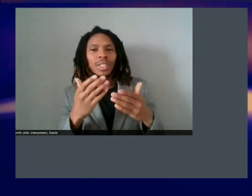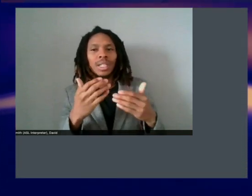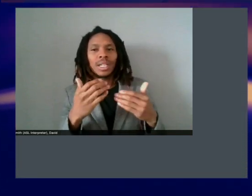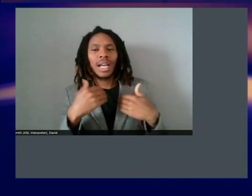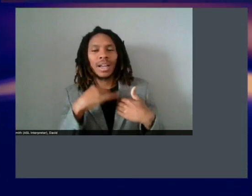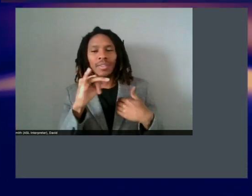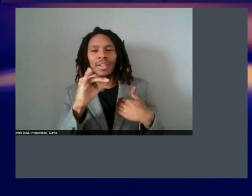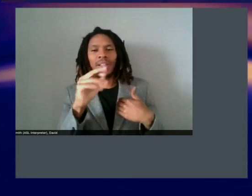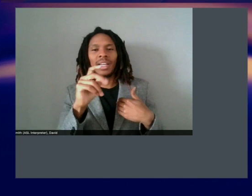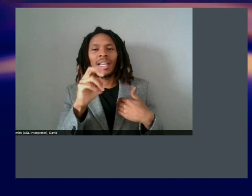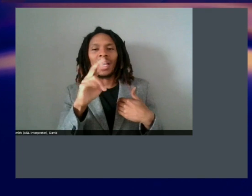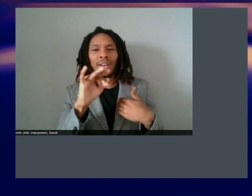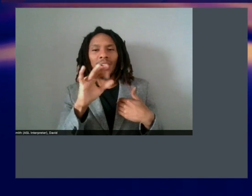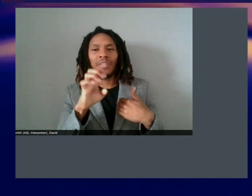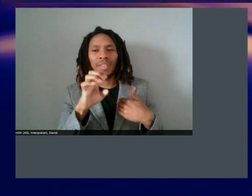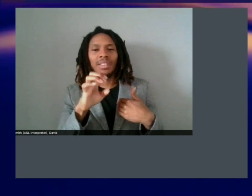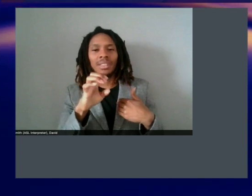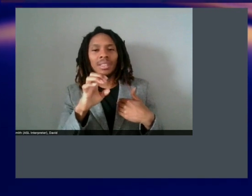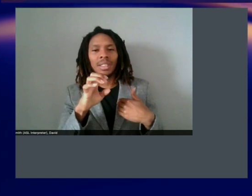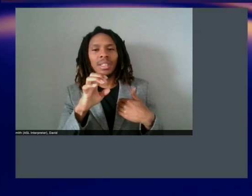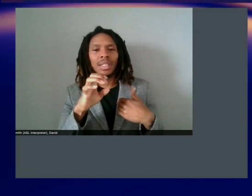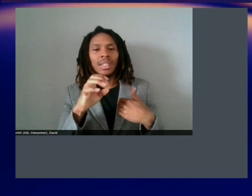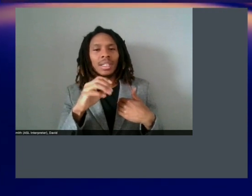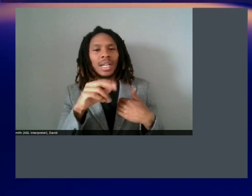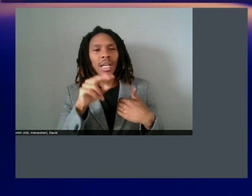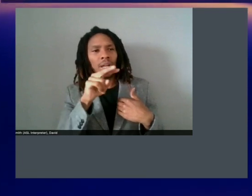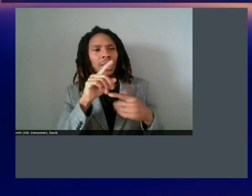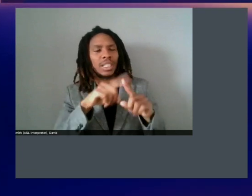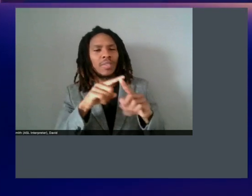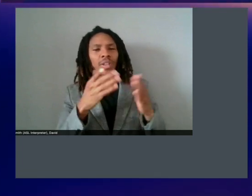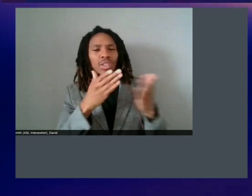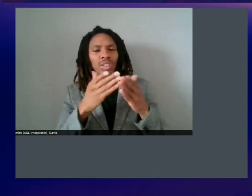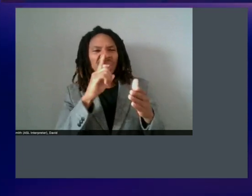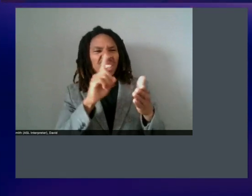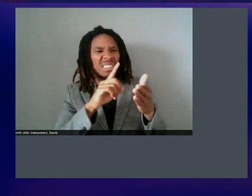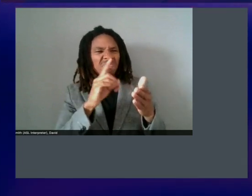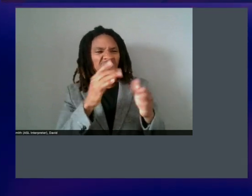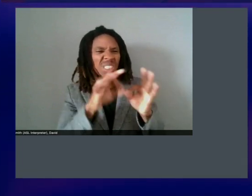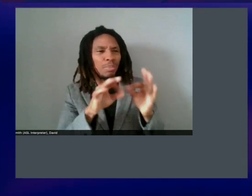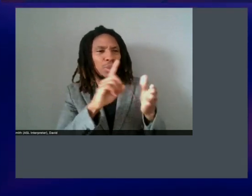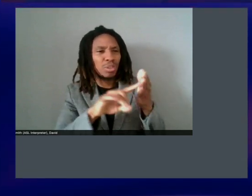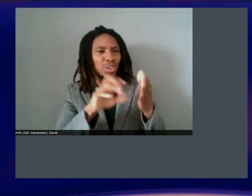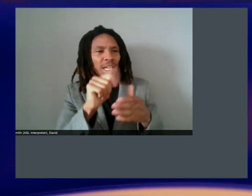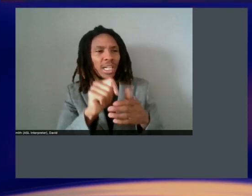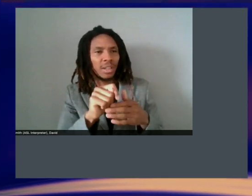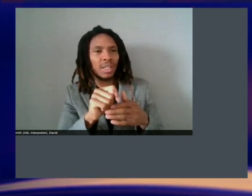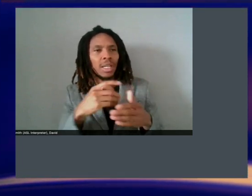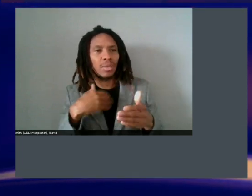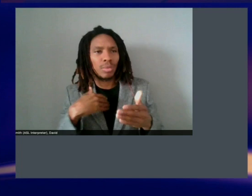to some services and just do a simple checkout. So we've, gathered trace information